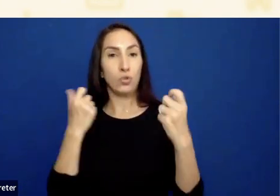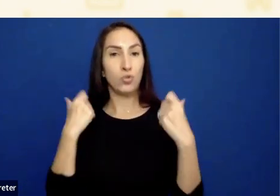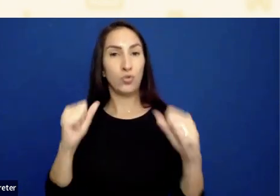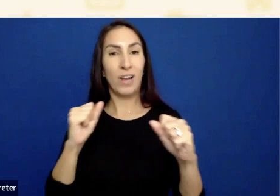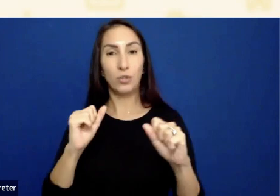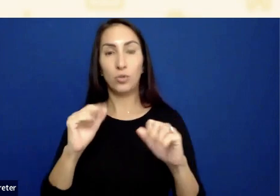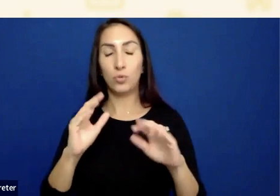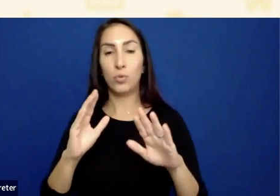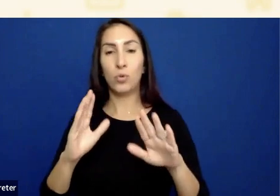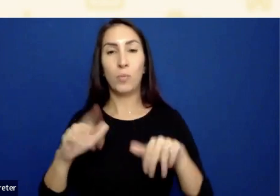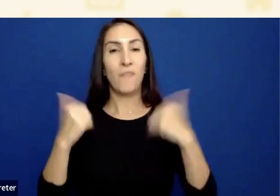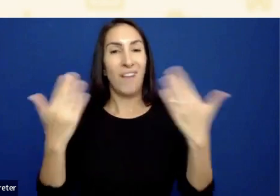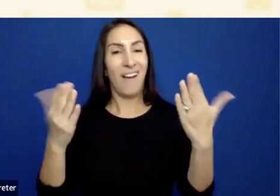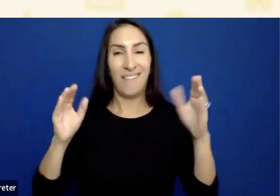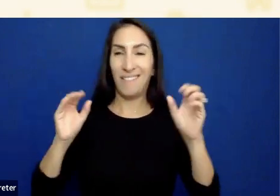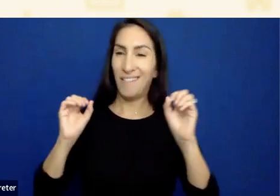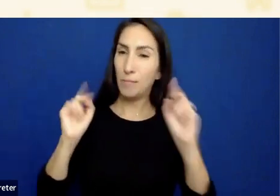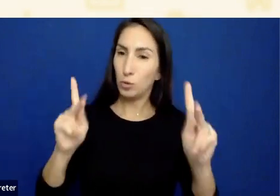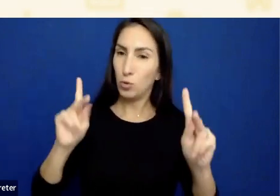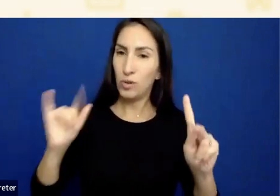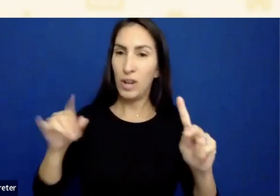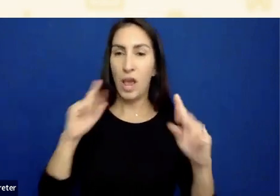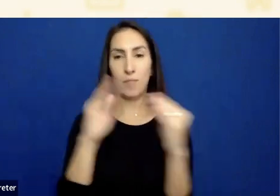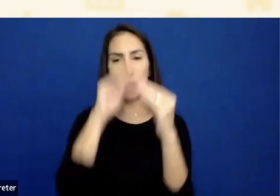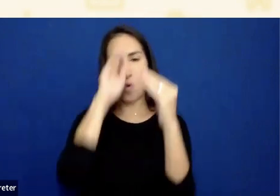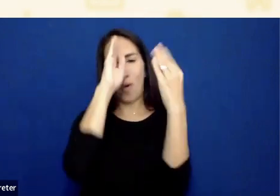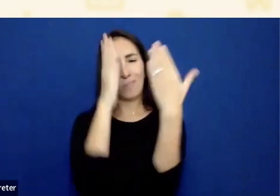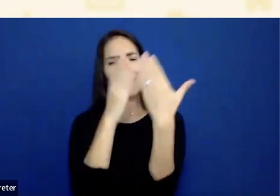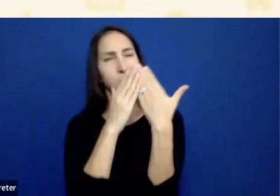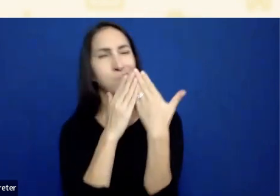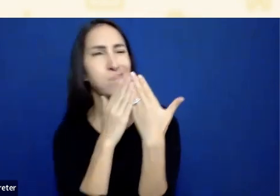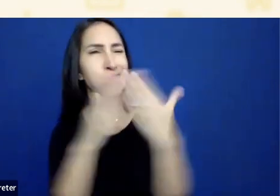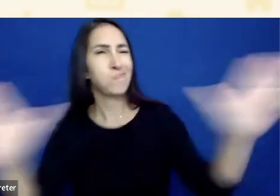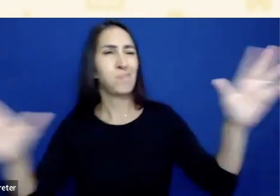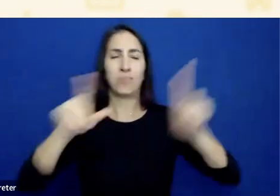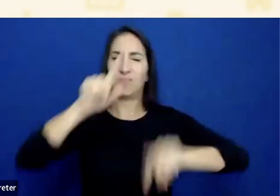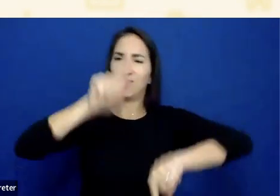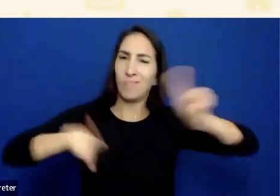and to broaden the conversations, because we think that's a big thing